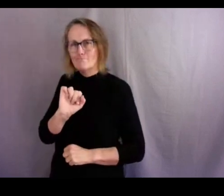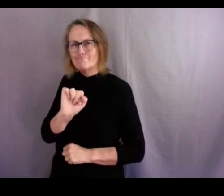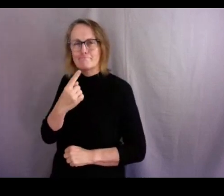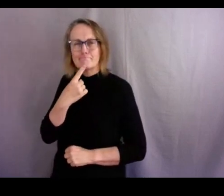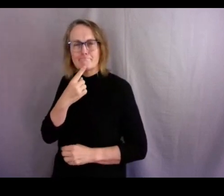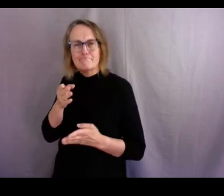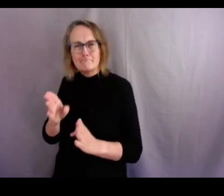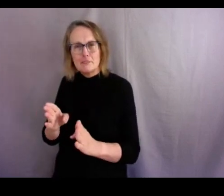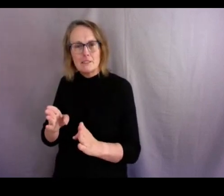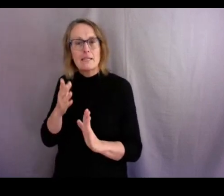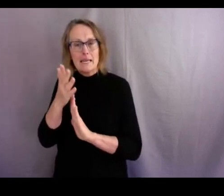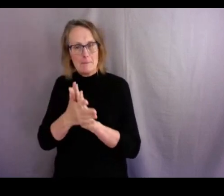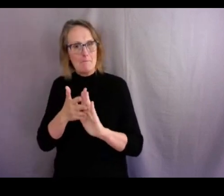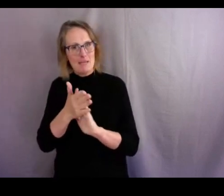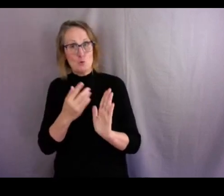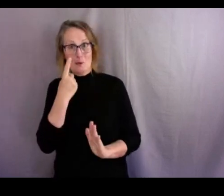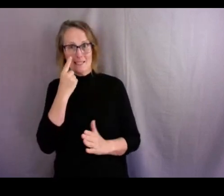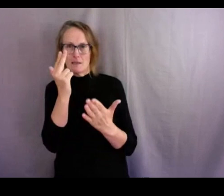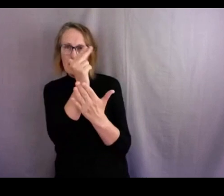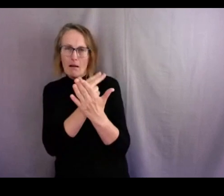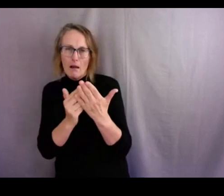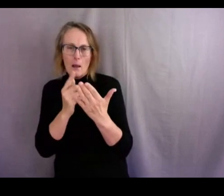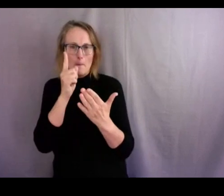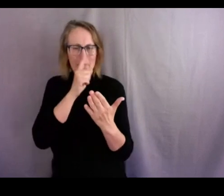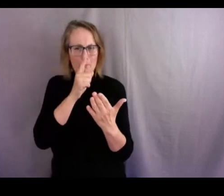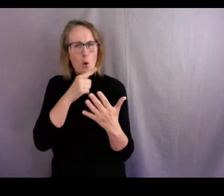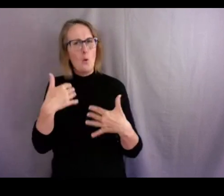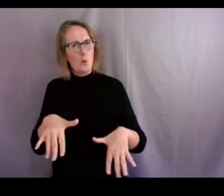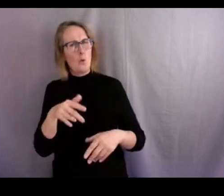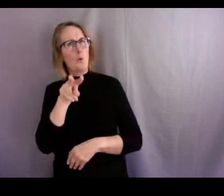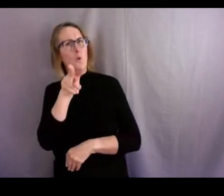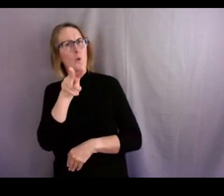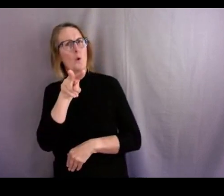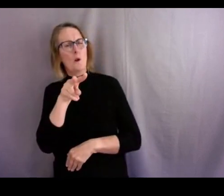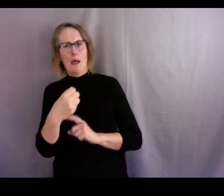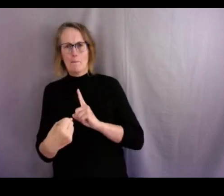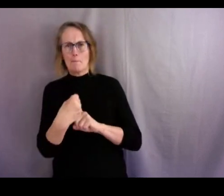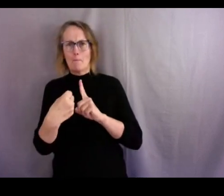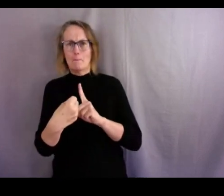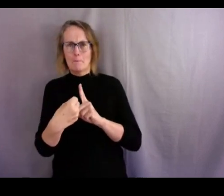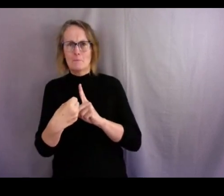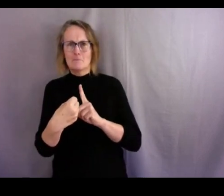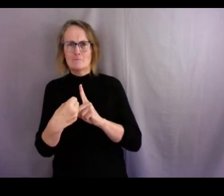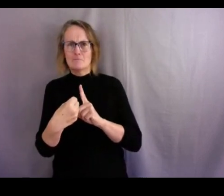We could surely say, dignity and indeed mana. In this particular case,